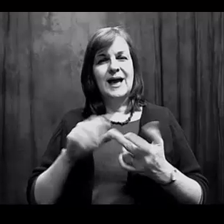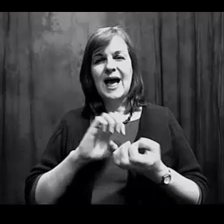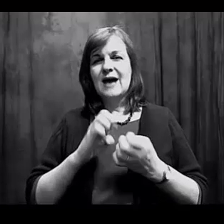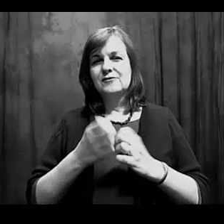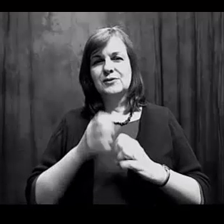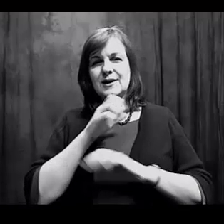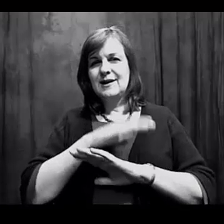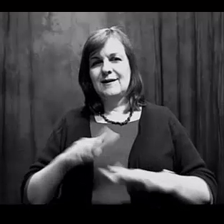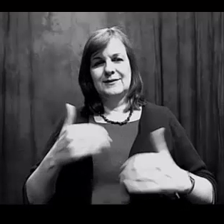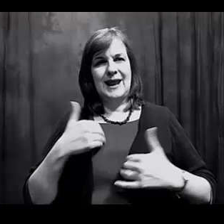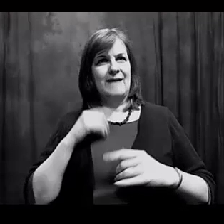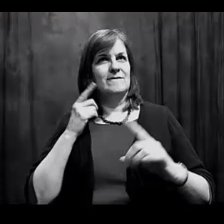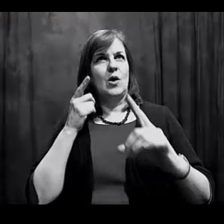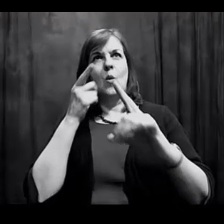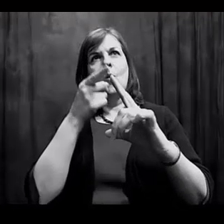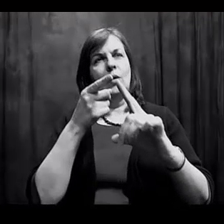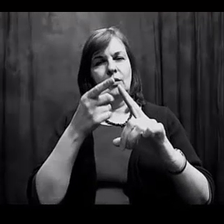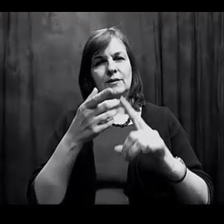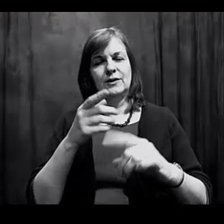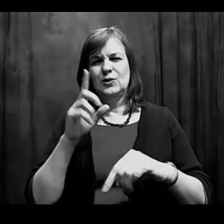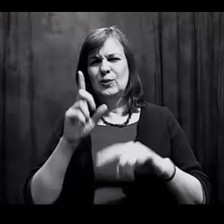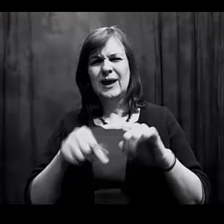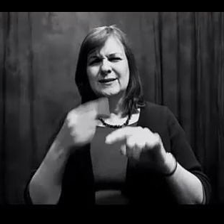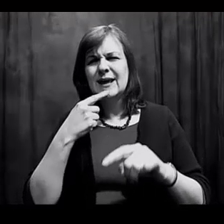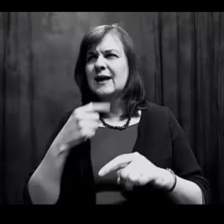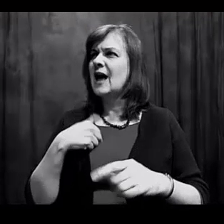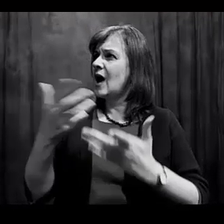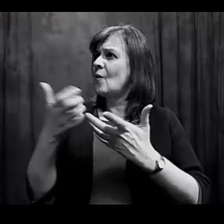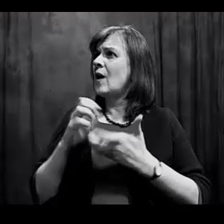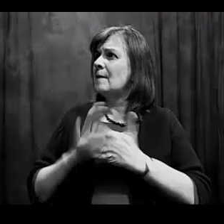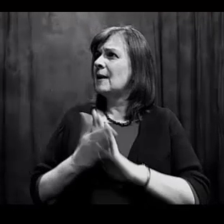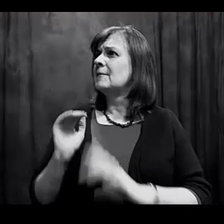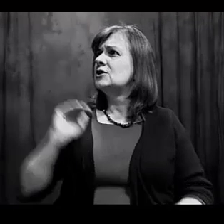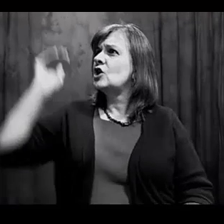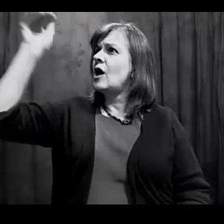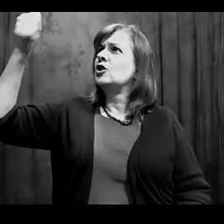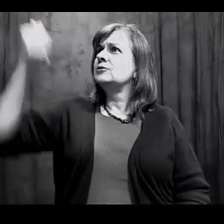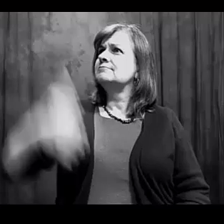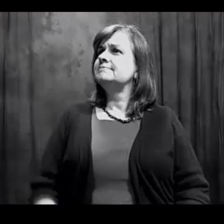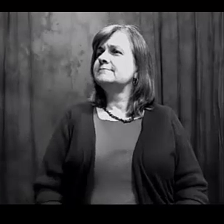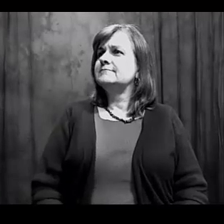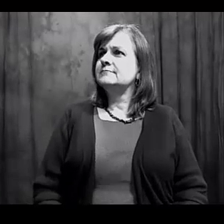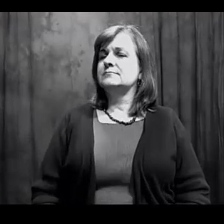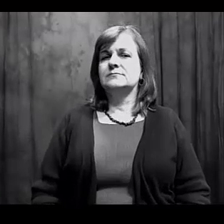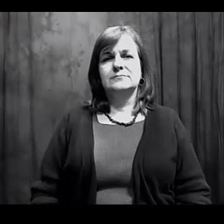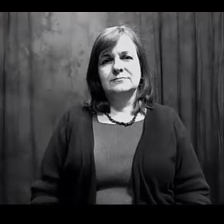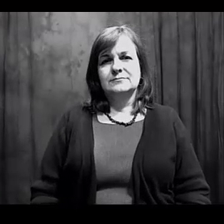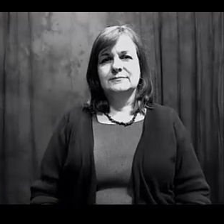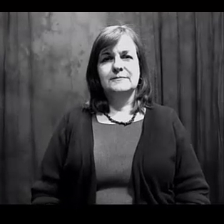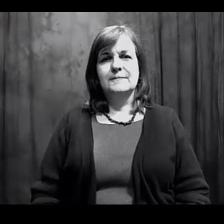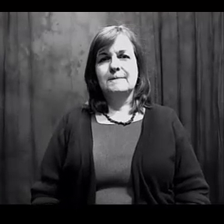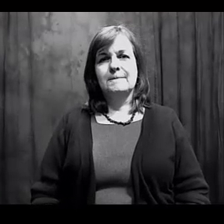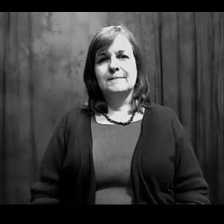part of your gametes or at least part of your chromosome set that is then